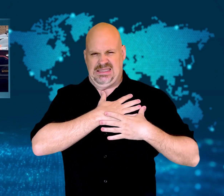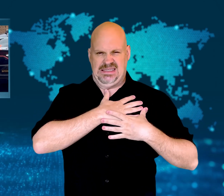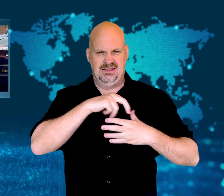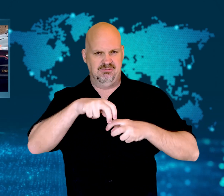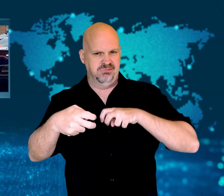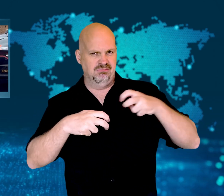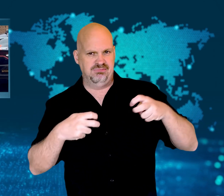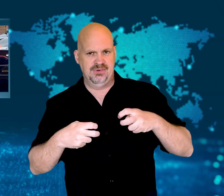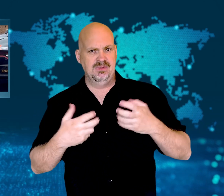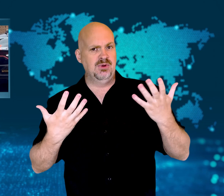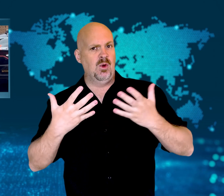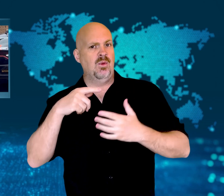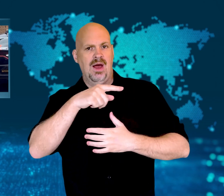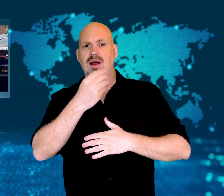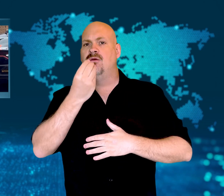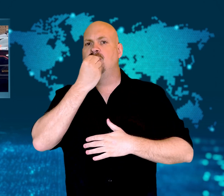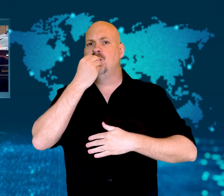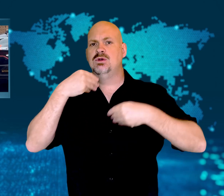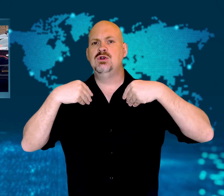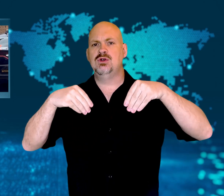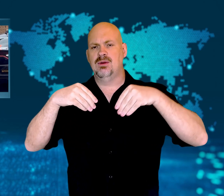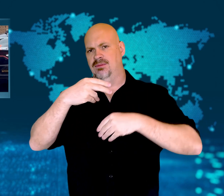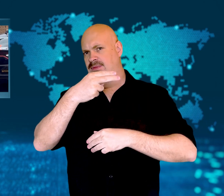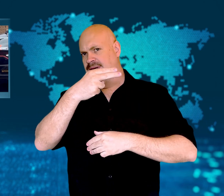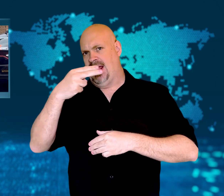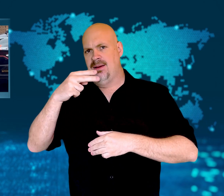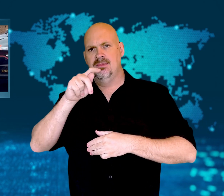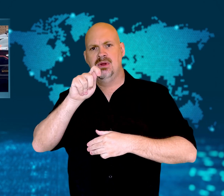in Western New York.